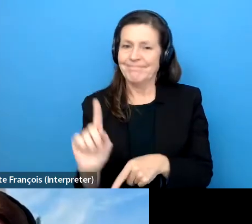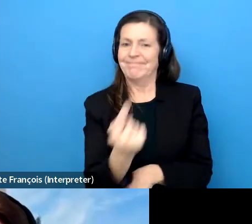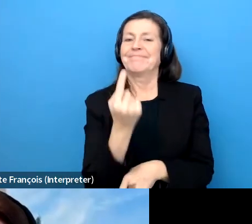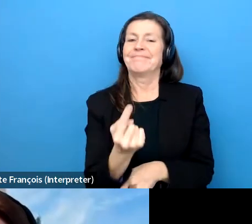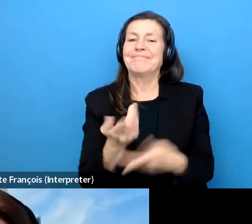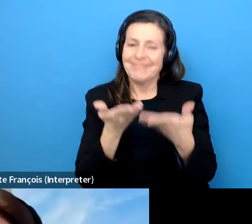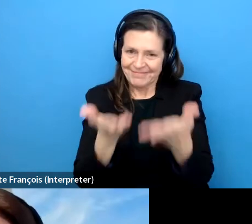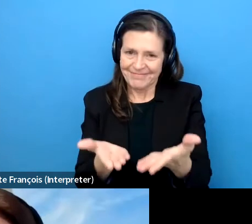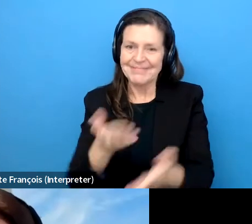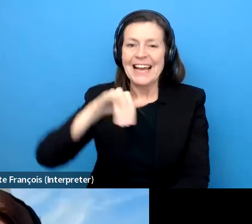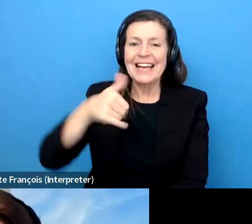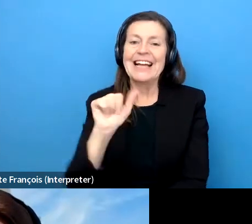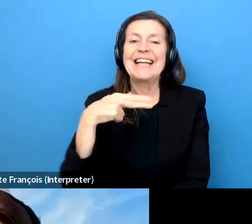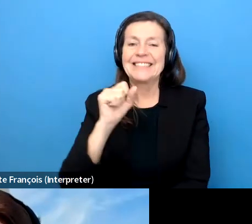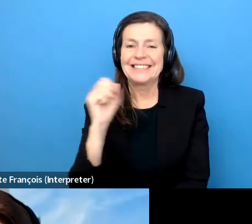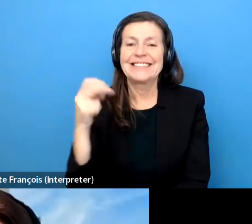Thank you. Can you hear me?